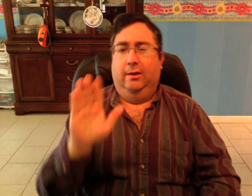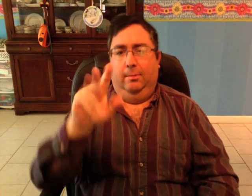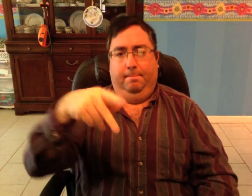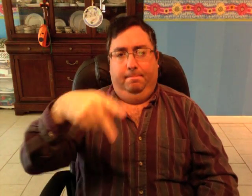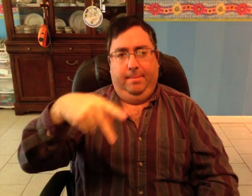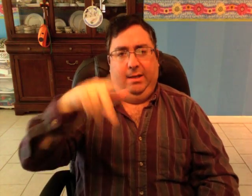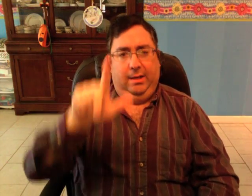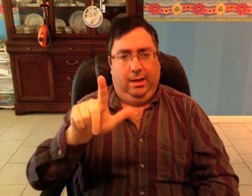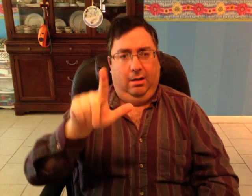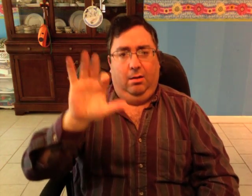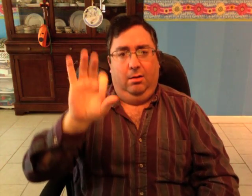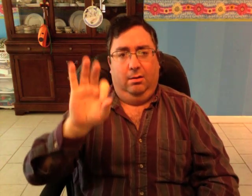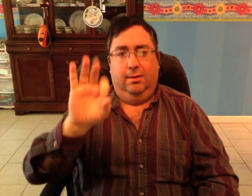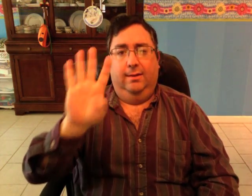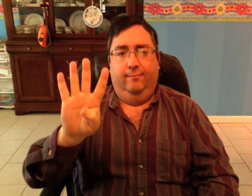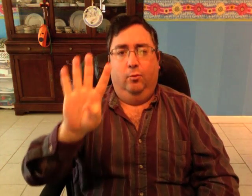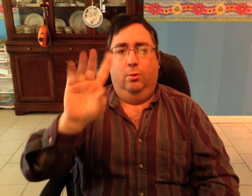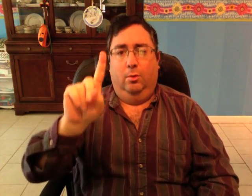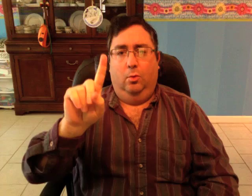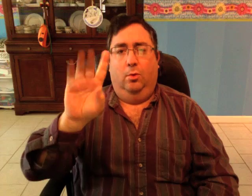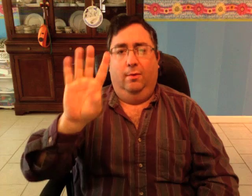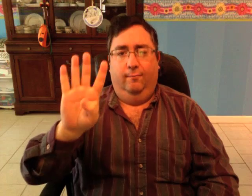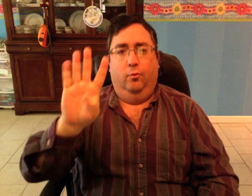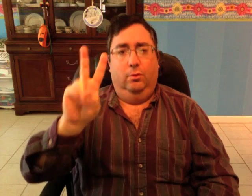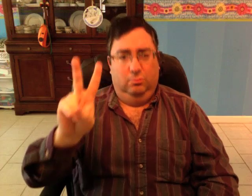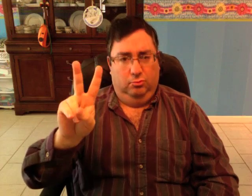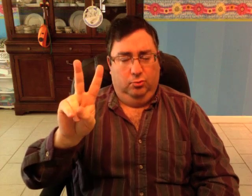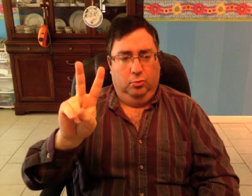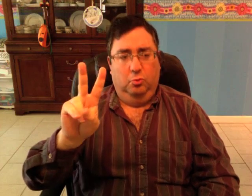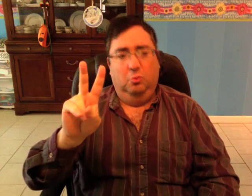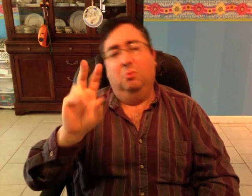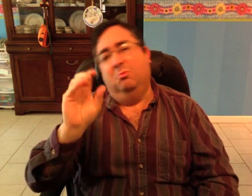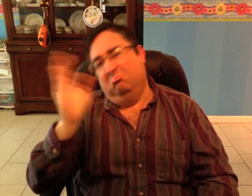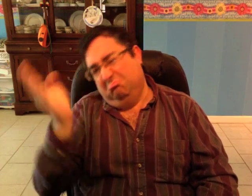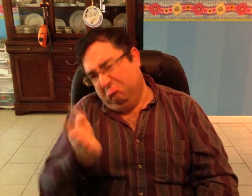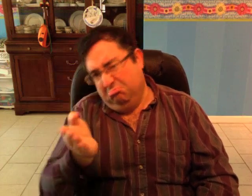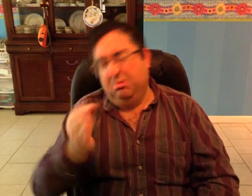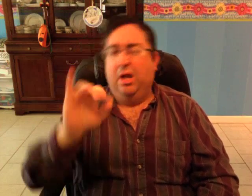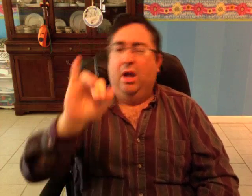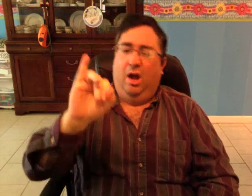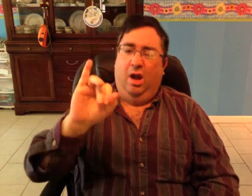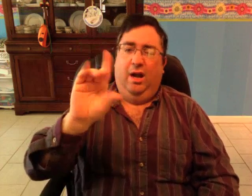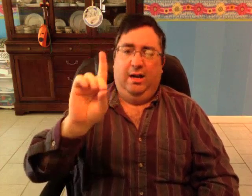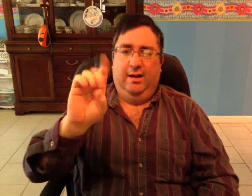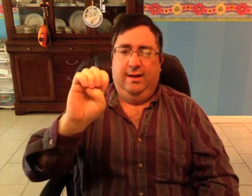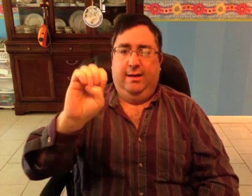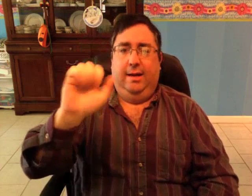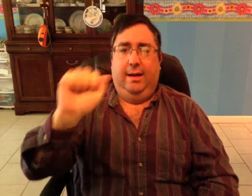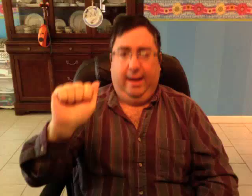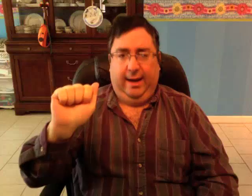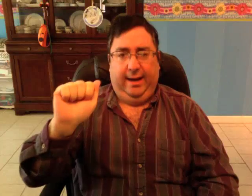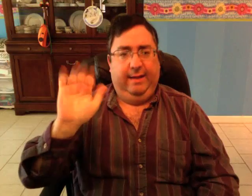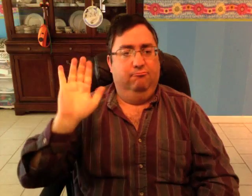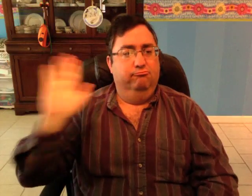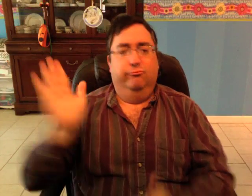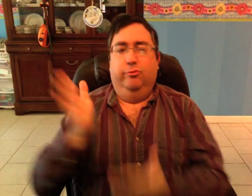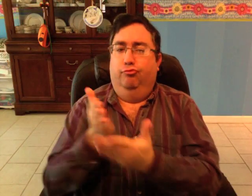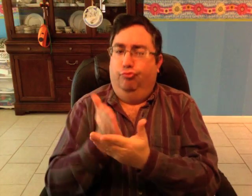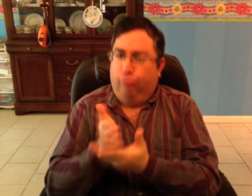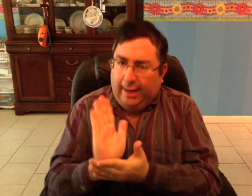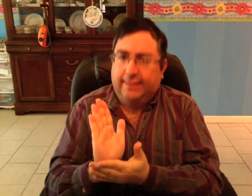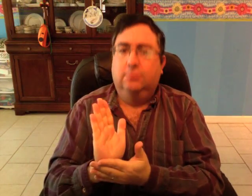P.L. 94-142/IDEA rights